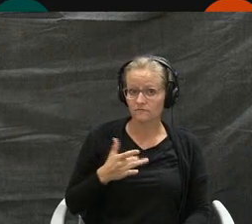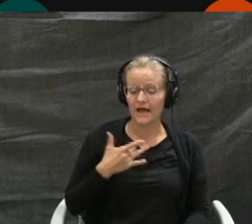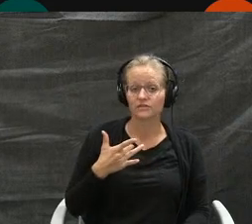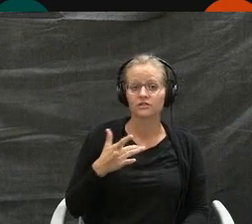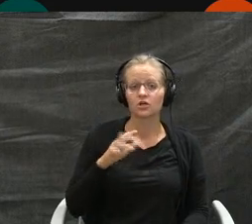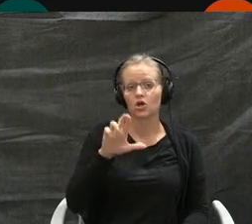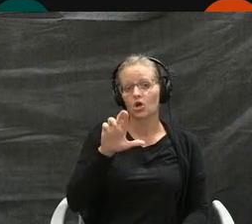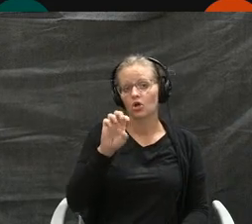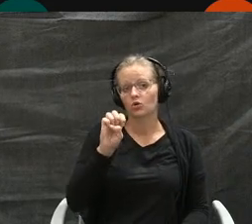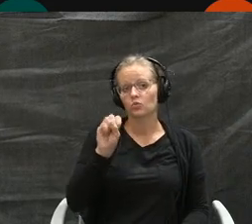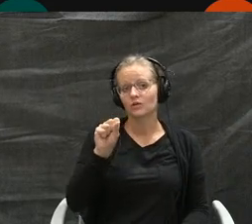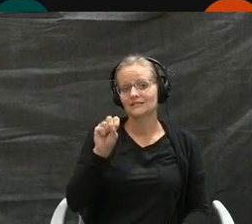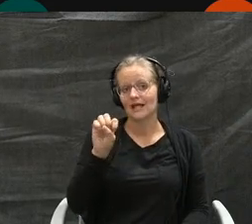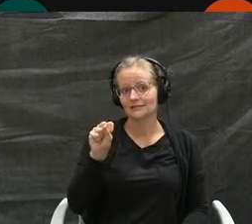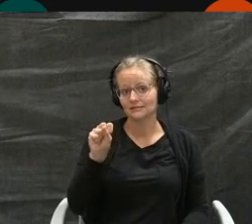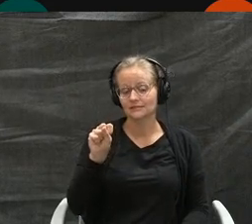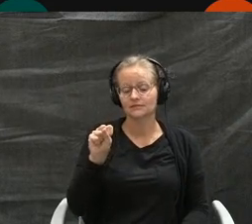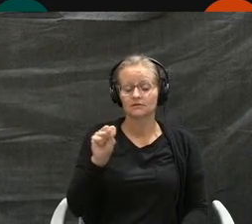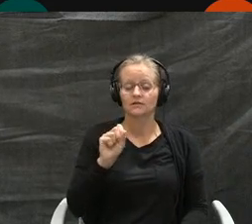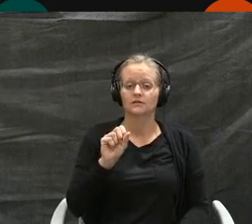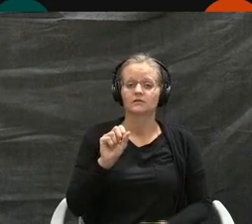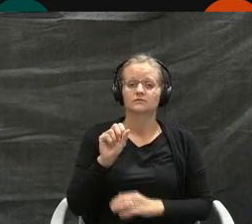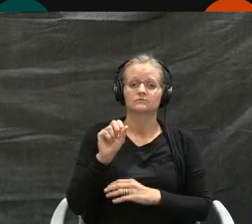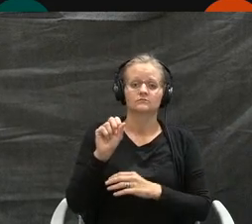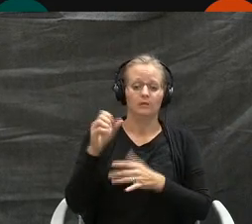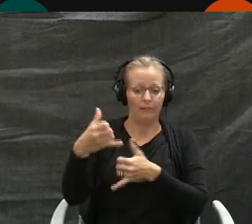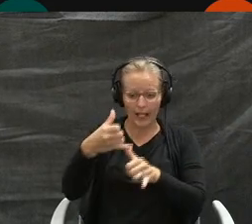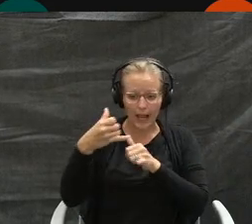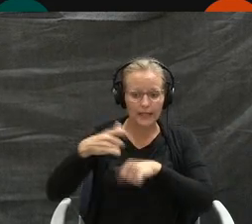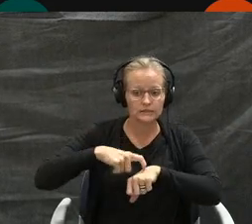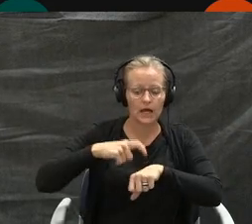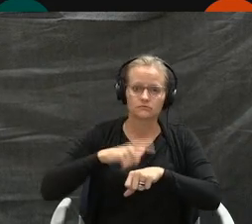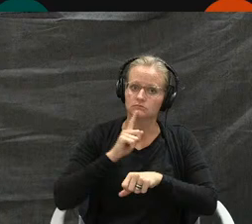elementary and there there needed to be a system to be able